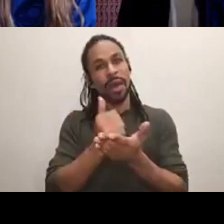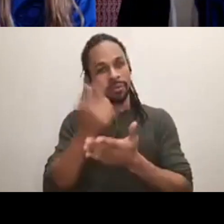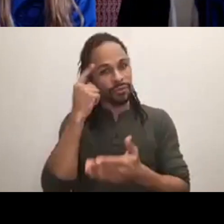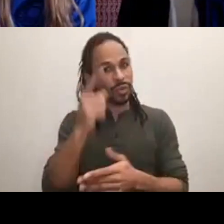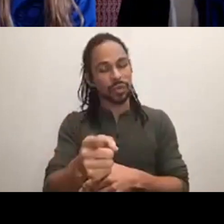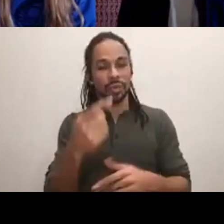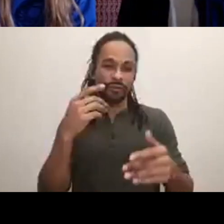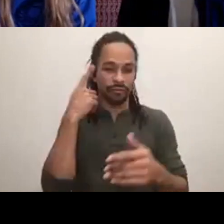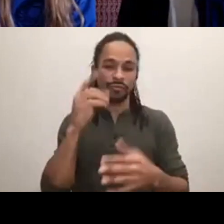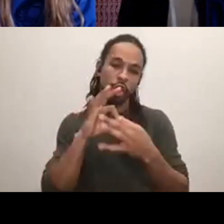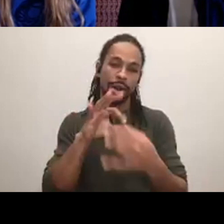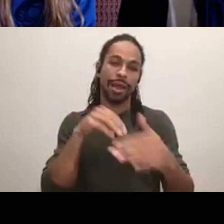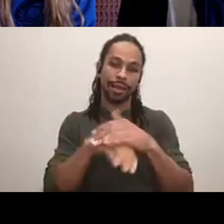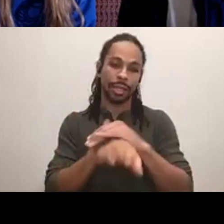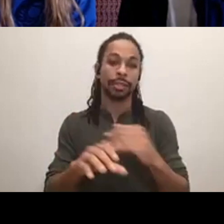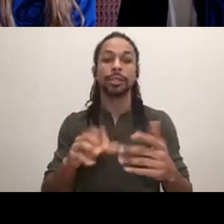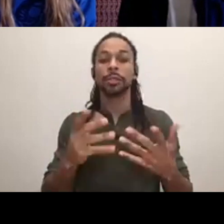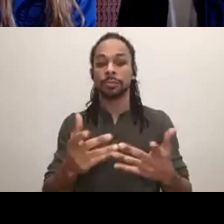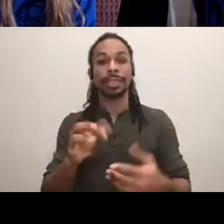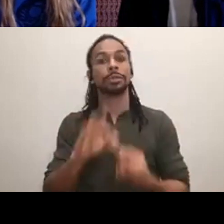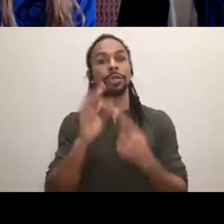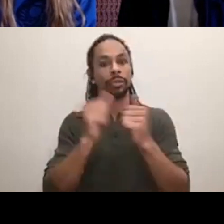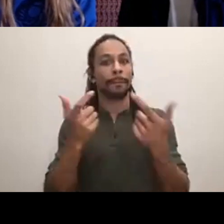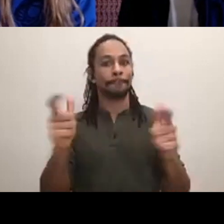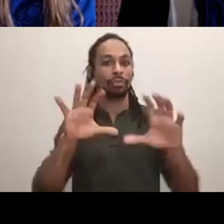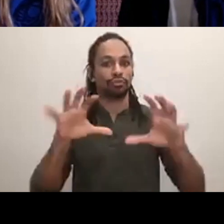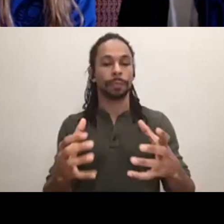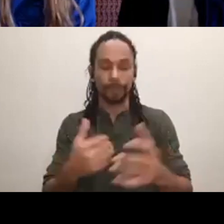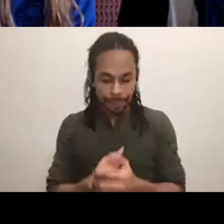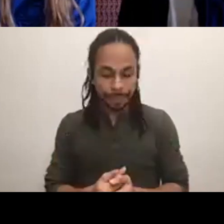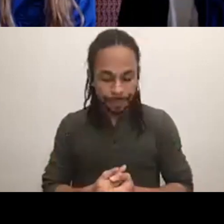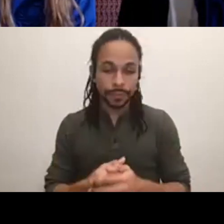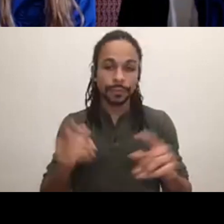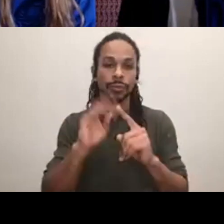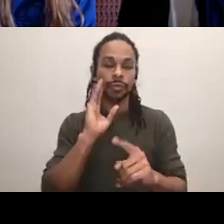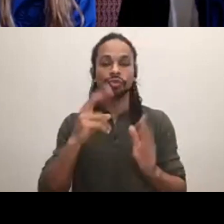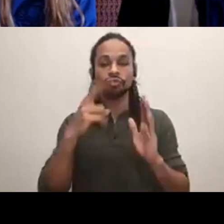I couldn't think of a good way to do it. The best we could think of was spoiler alert which